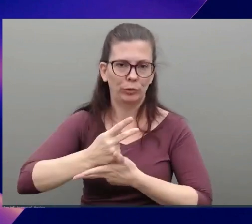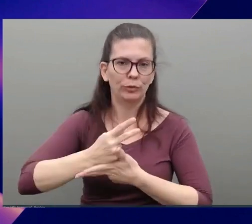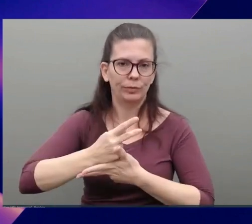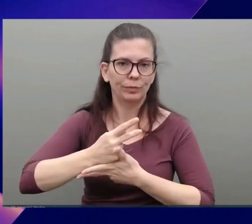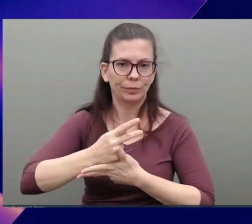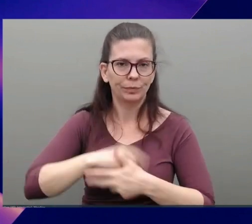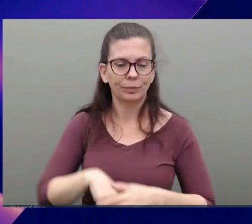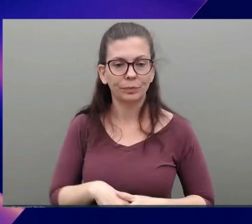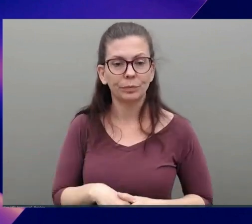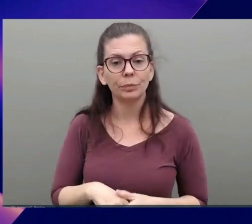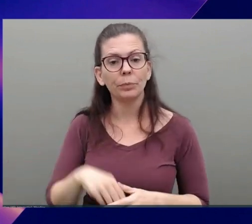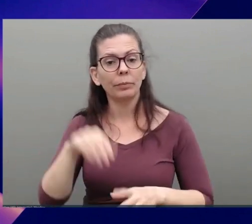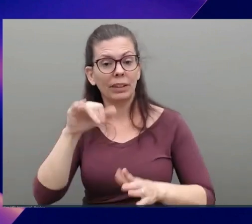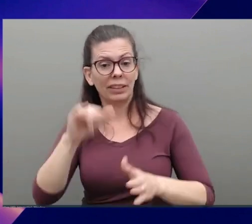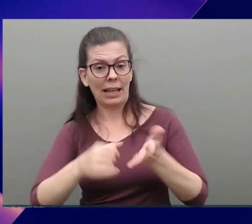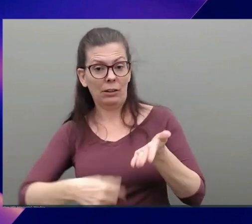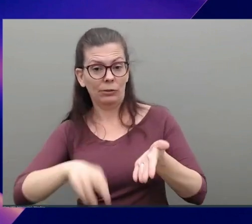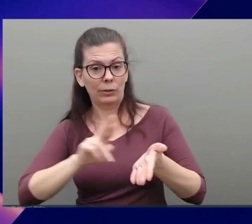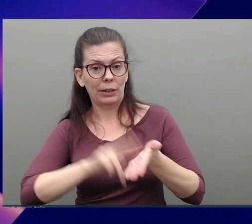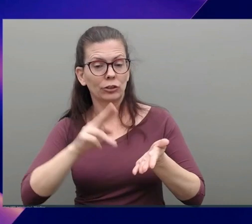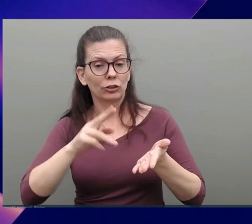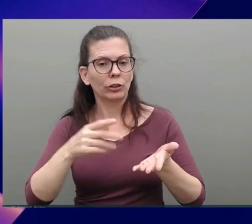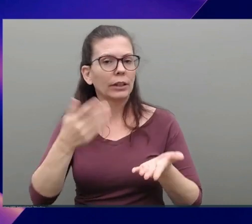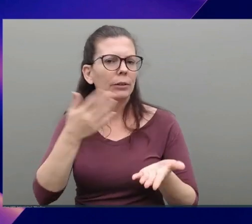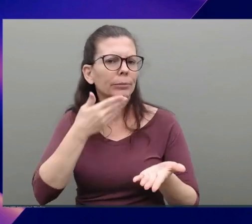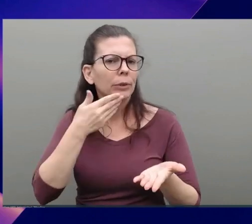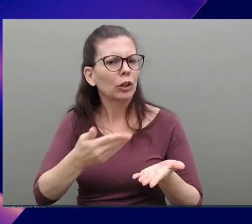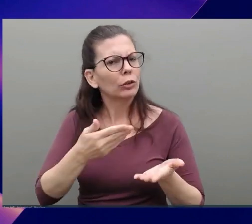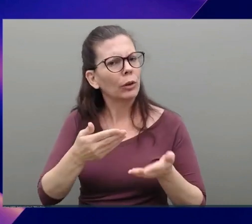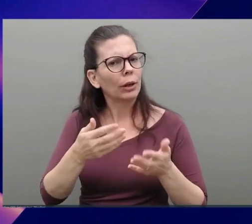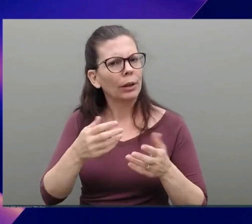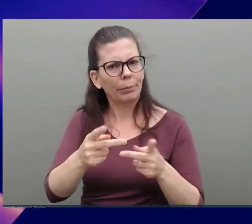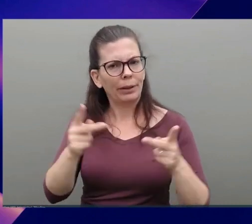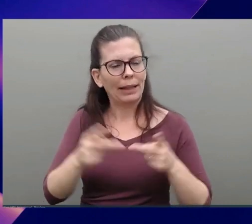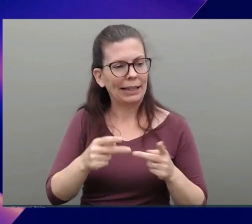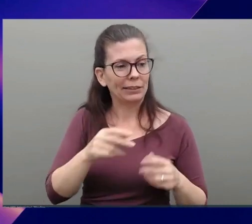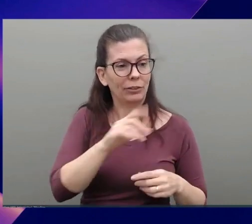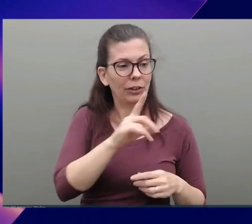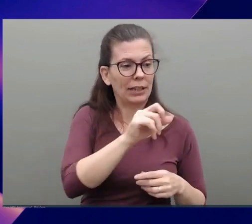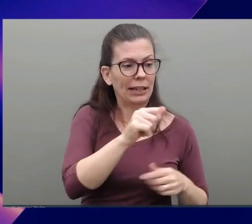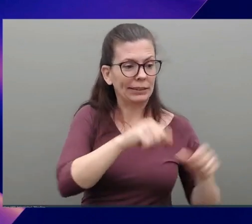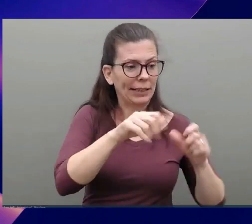The Model Registry serves as a good handoff point between data scientists and ML engineers,